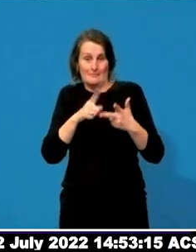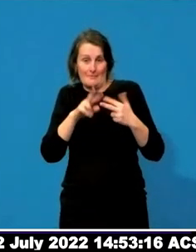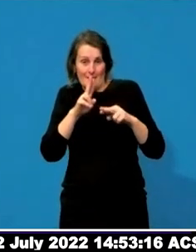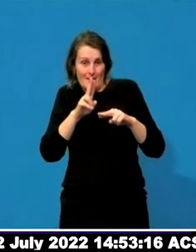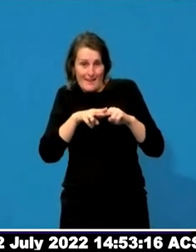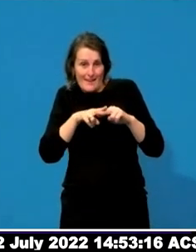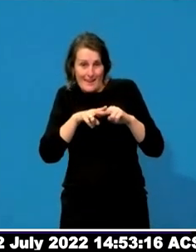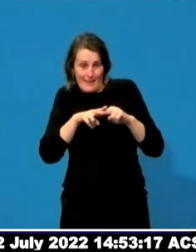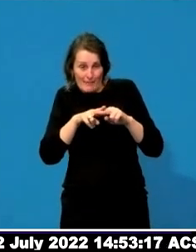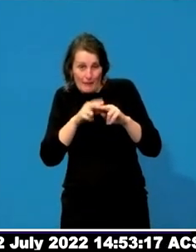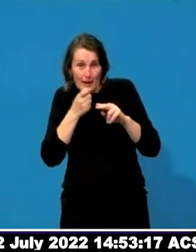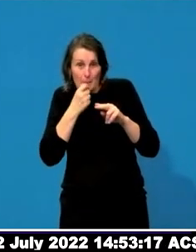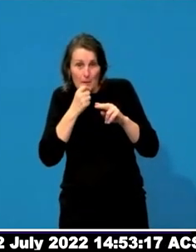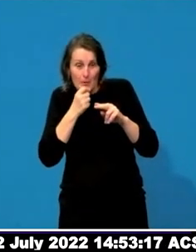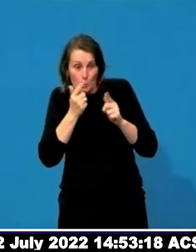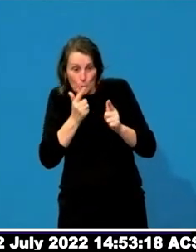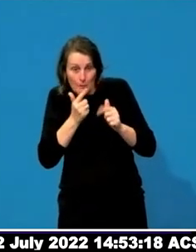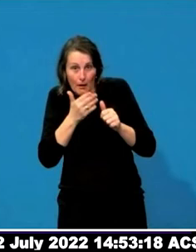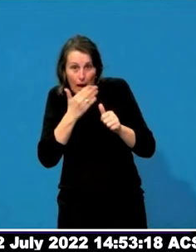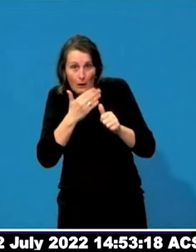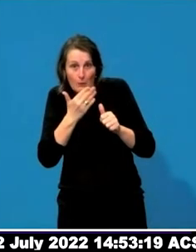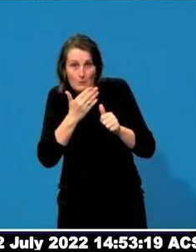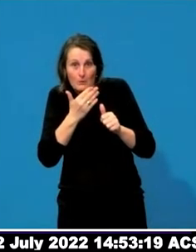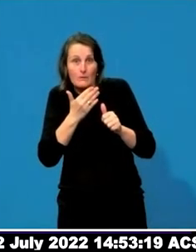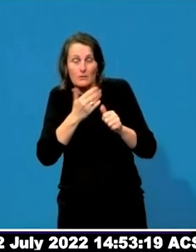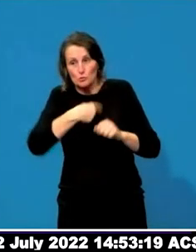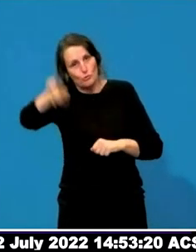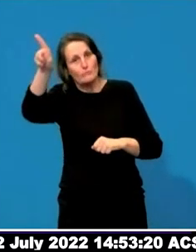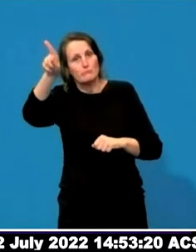and automatically you're sent straight through to the justice system.